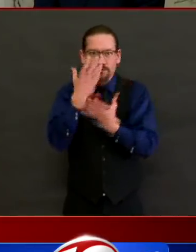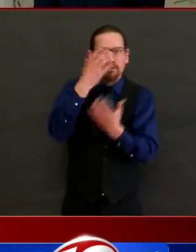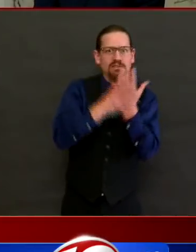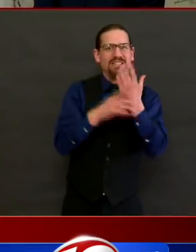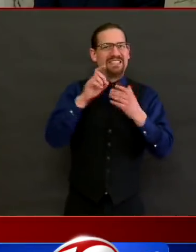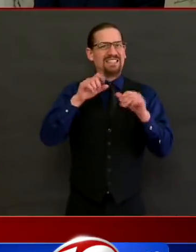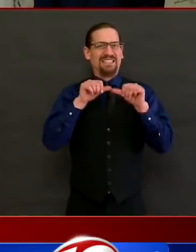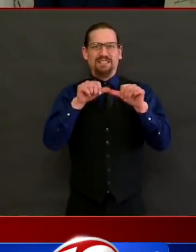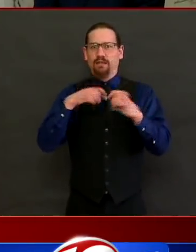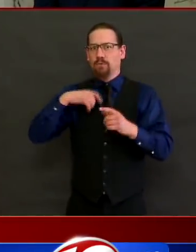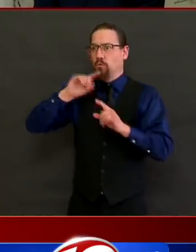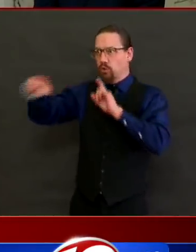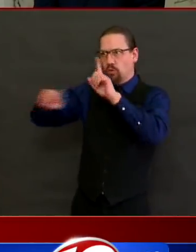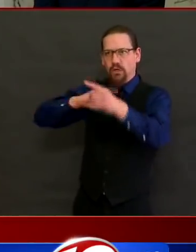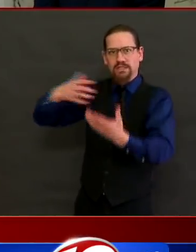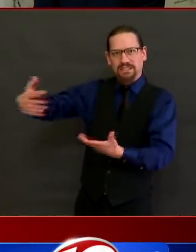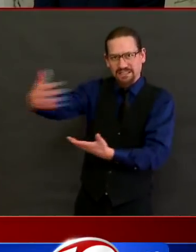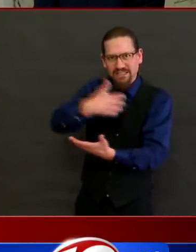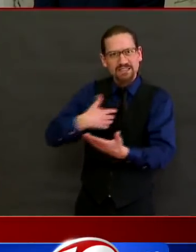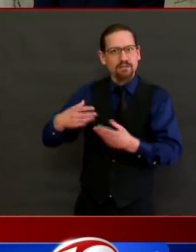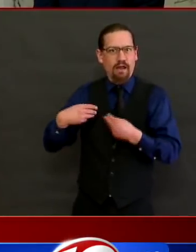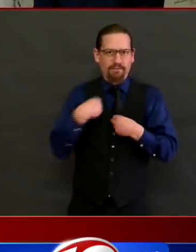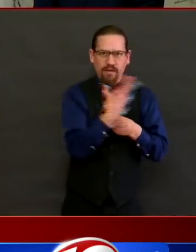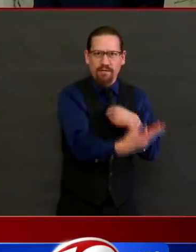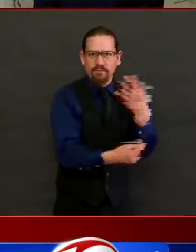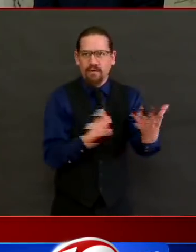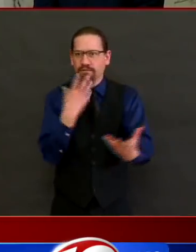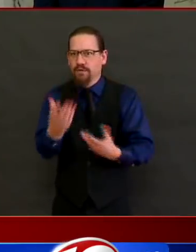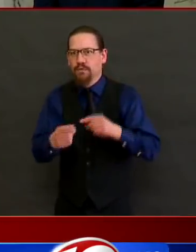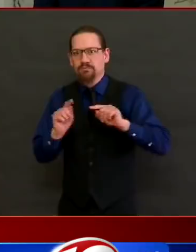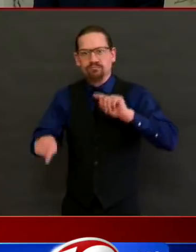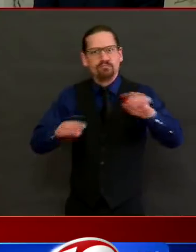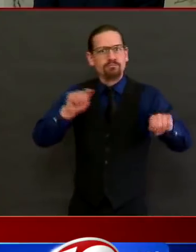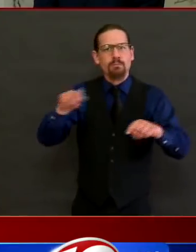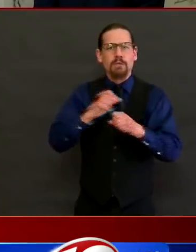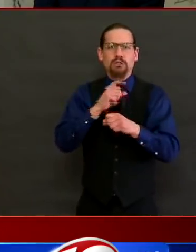SO THAT YOU CAN BE SAFE. EVEN THOUGH WE